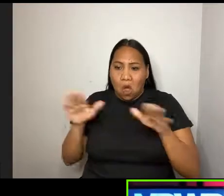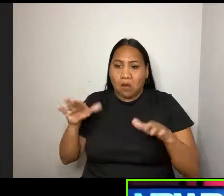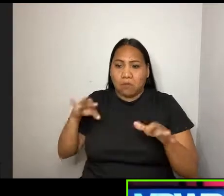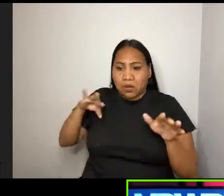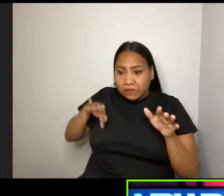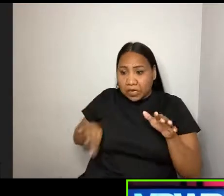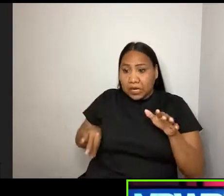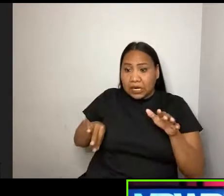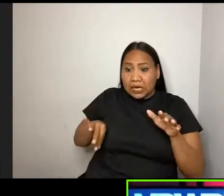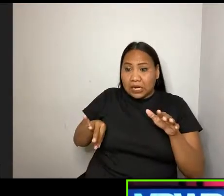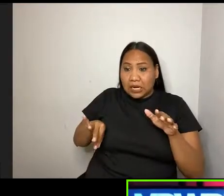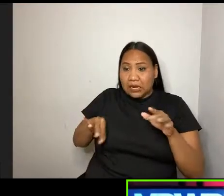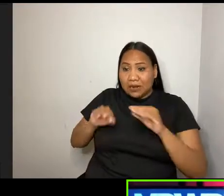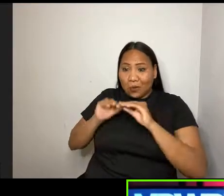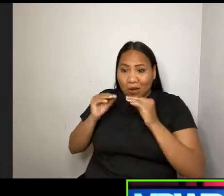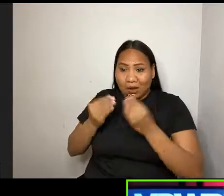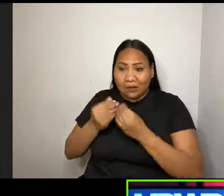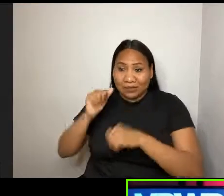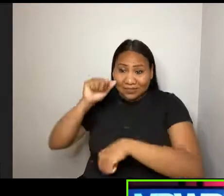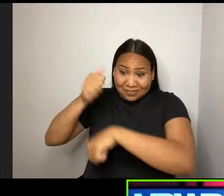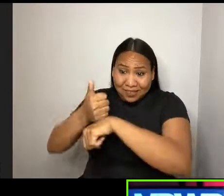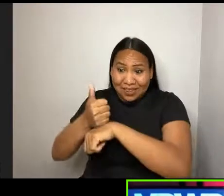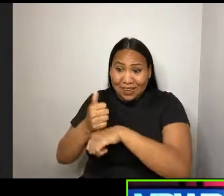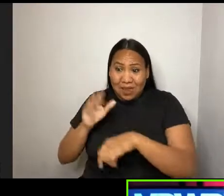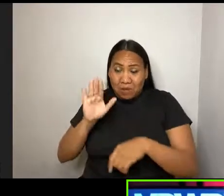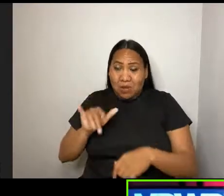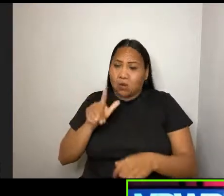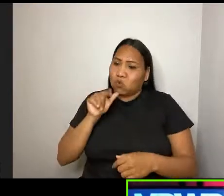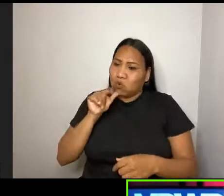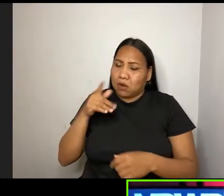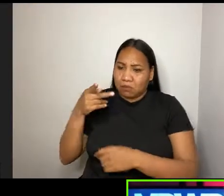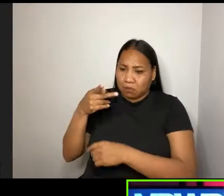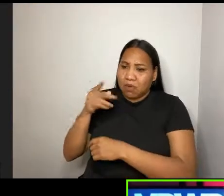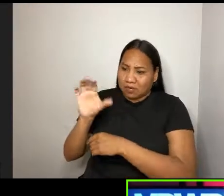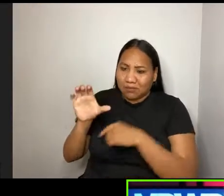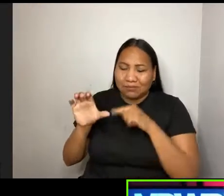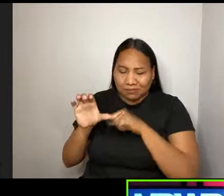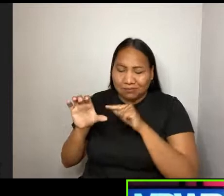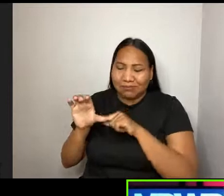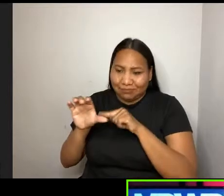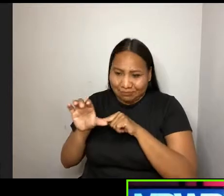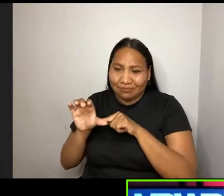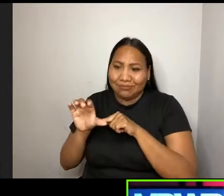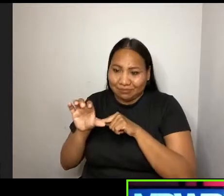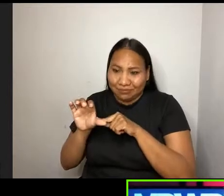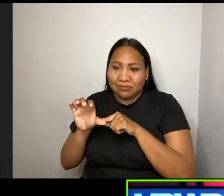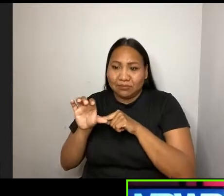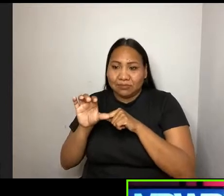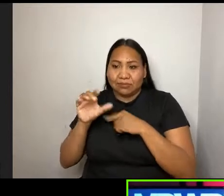color because they have the lived experience. They are the ones that will make the change. They are,